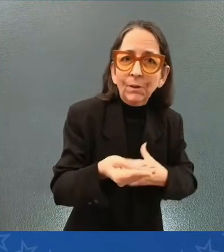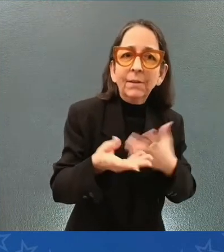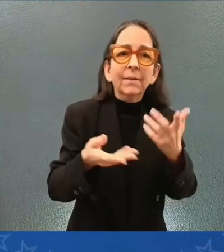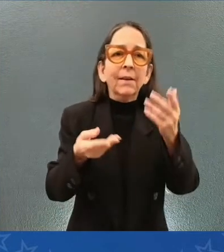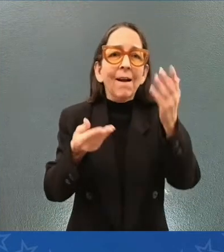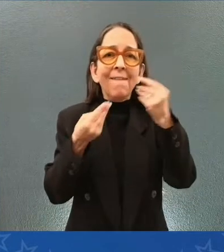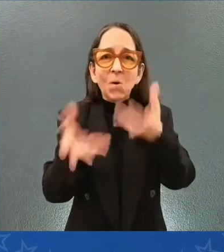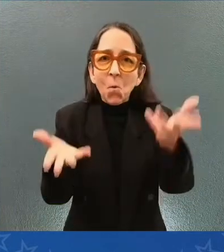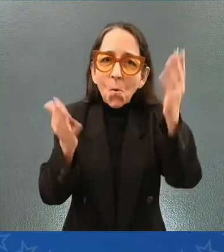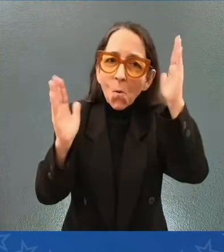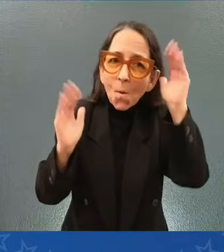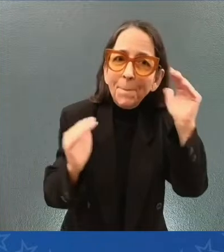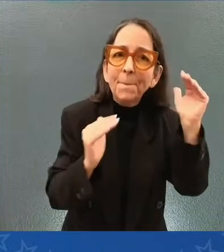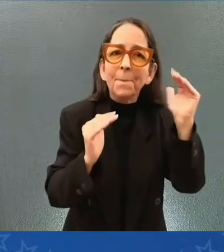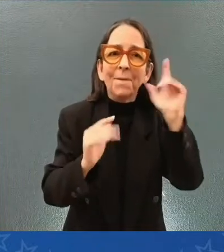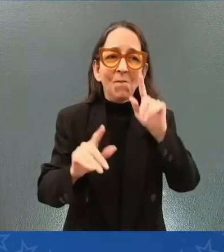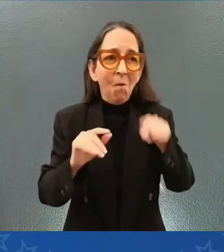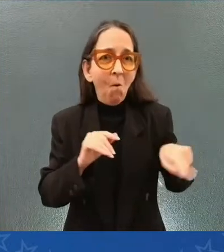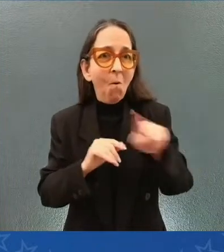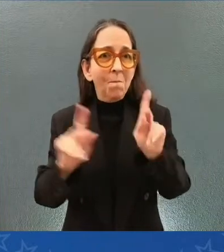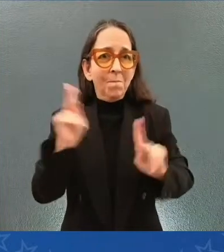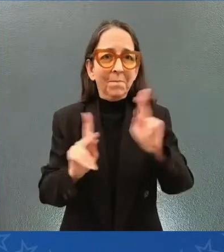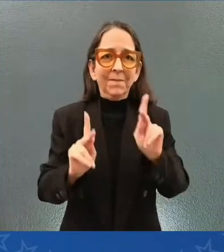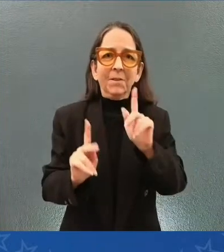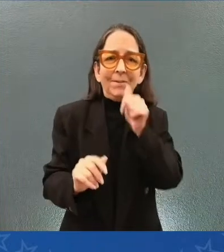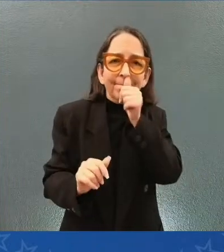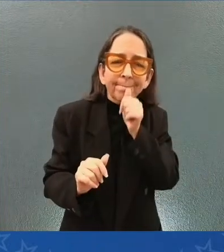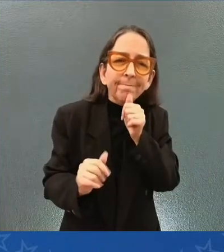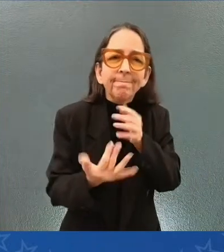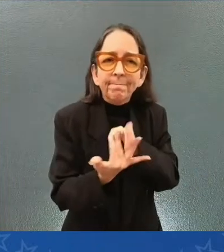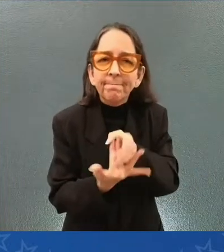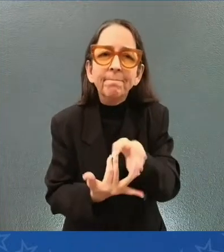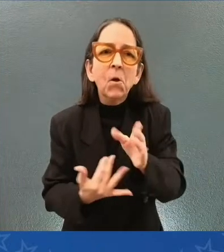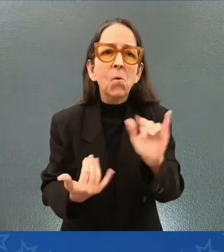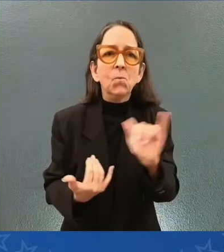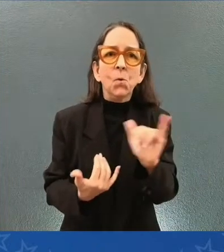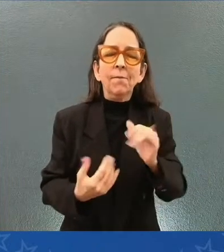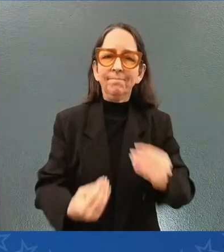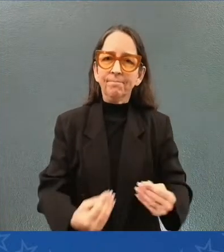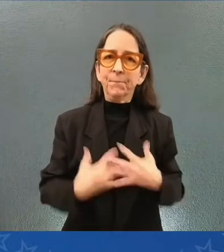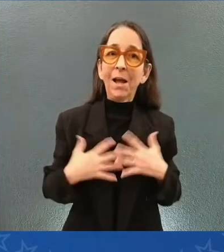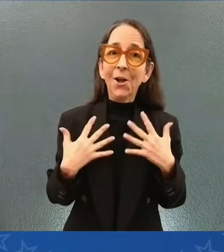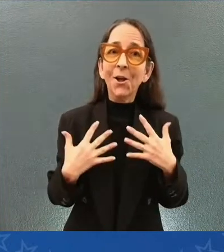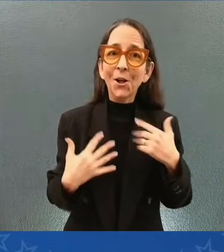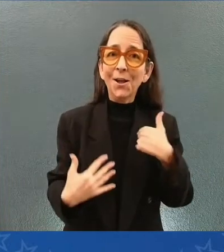and sounds of our movements in our memories. It's amazing, your innovation, you inspired,